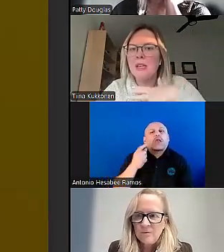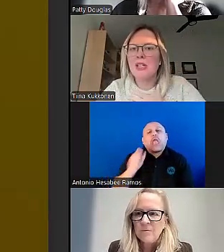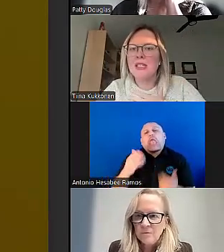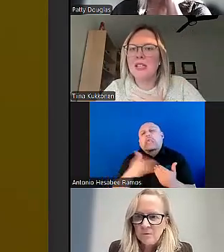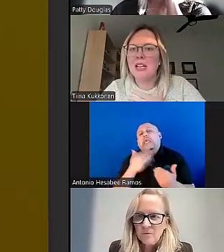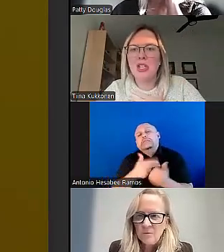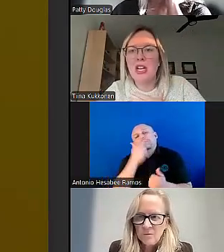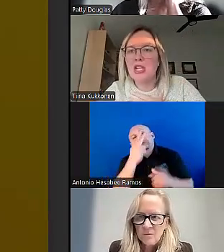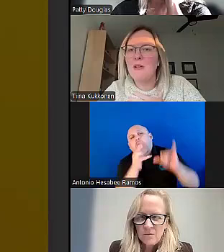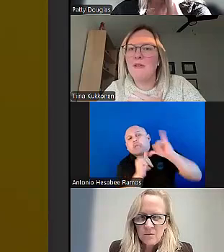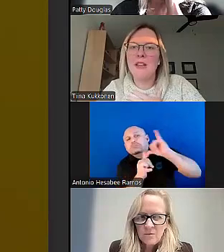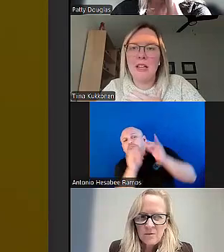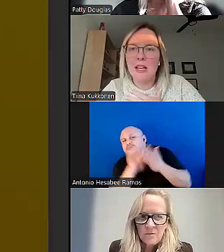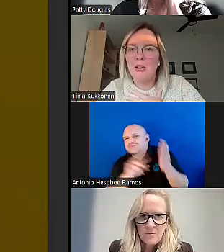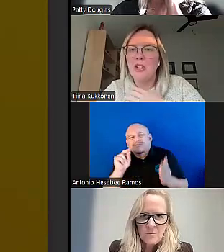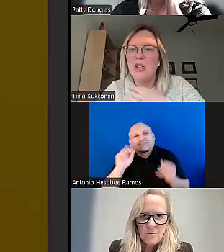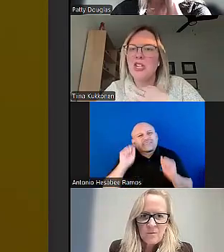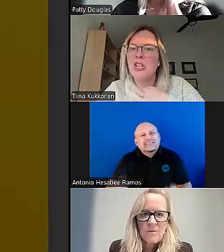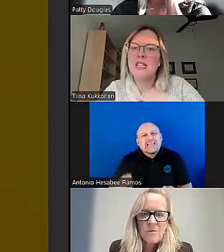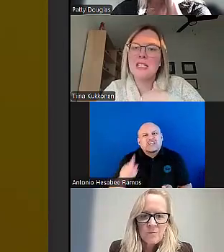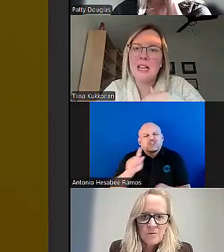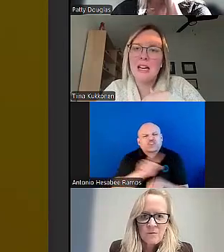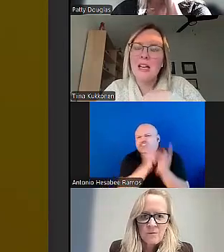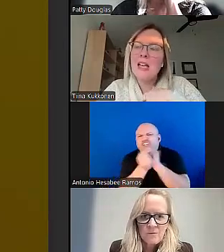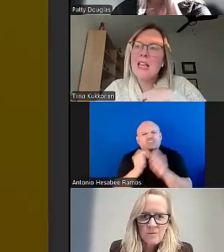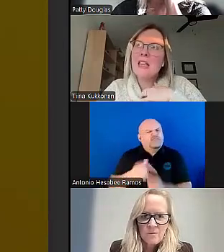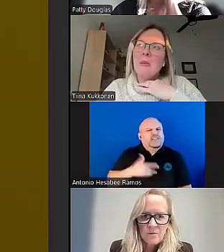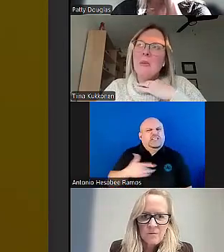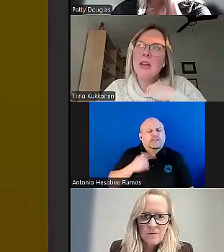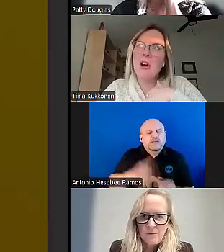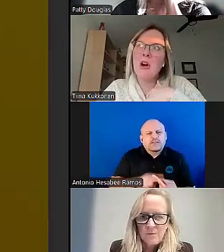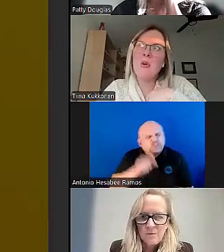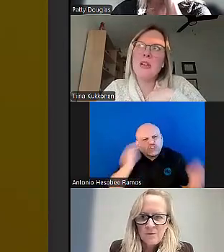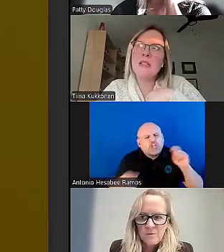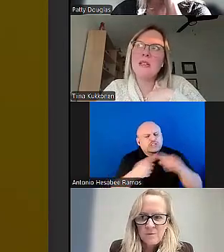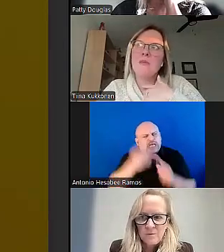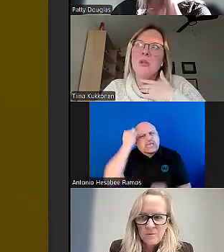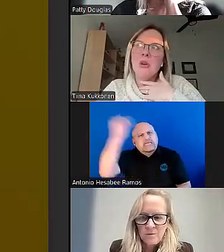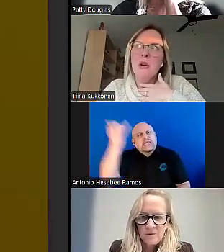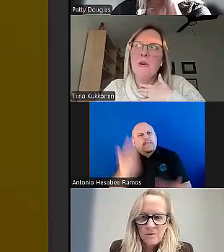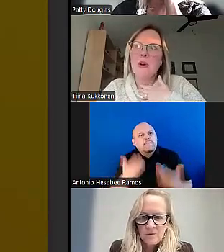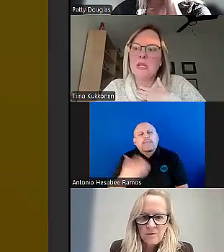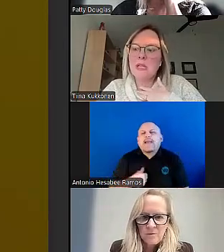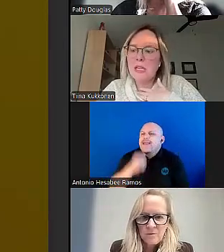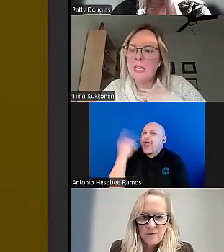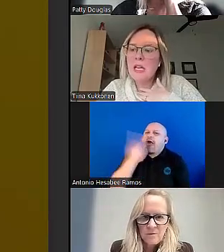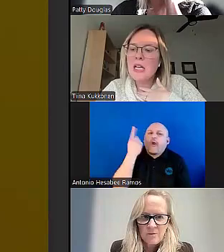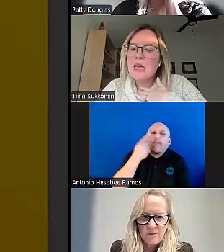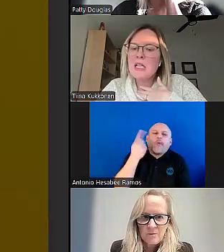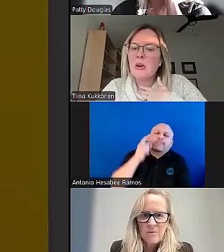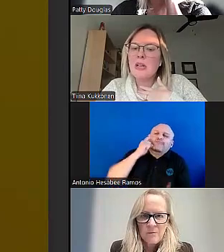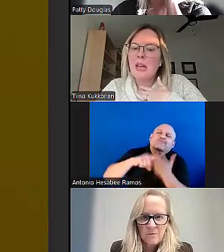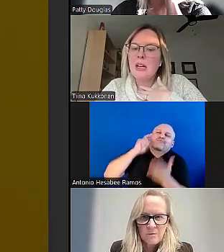be just a change in feeling or a change in idea that we might not always observe or see. Again,